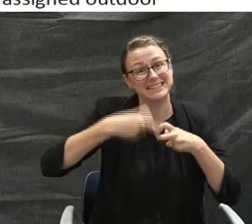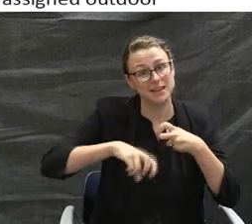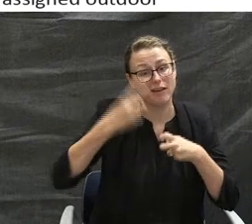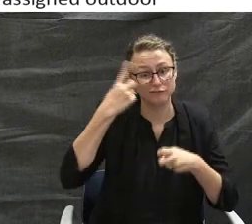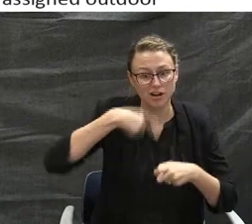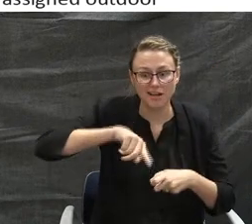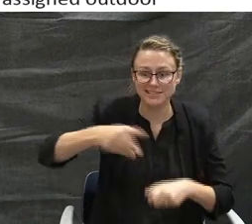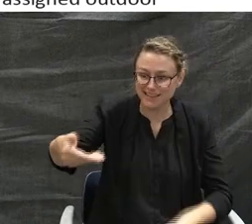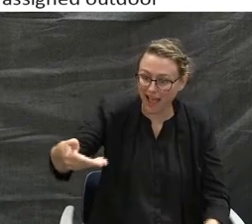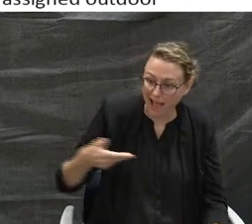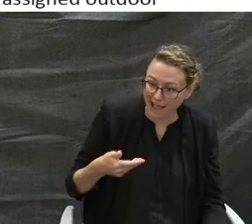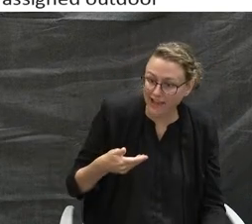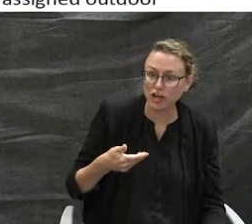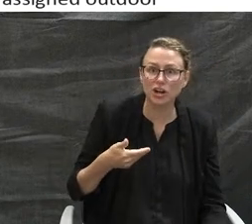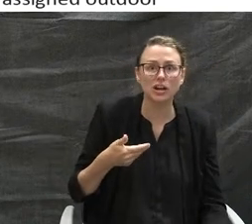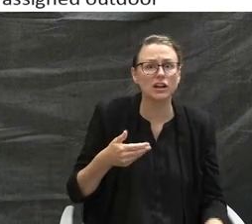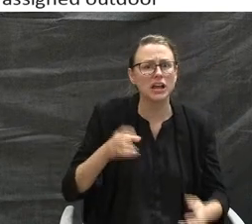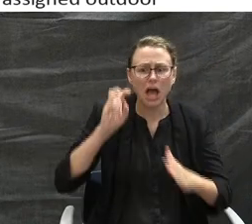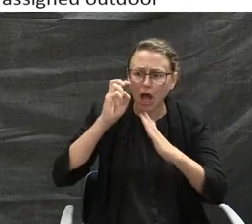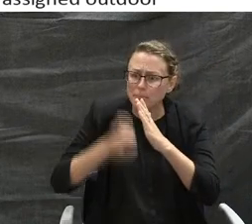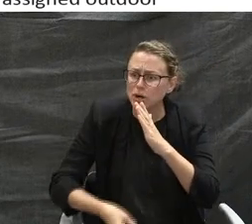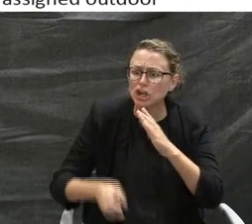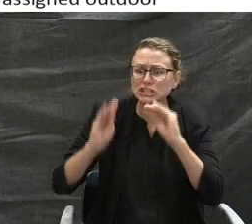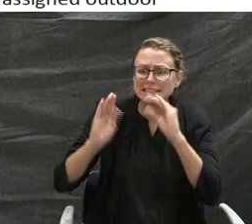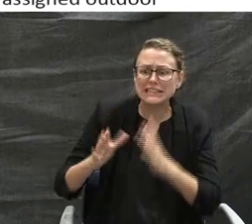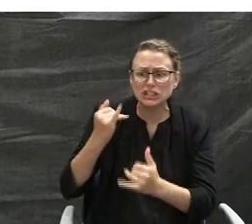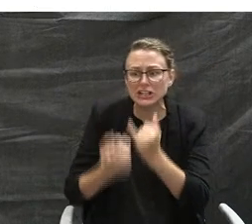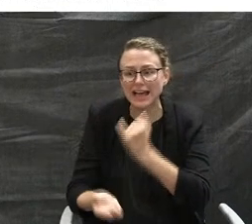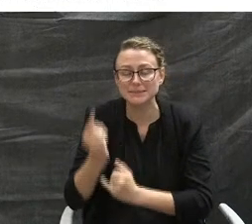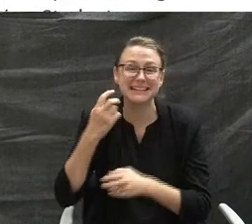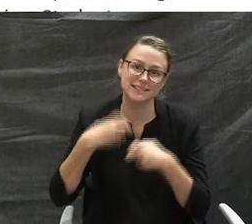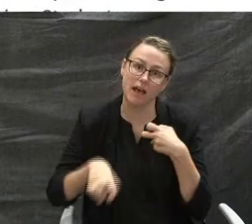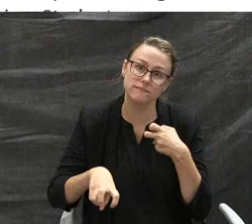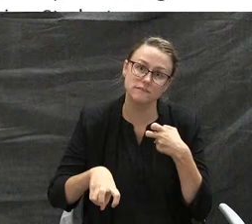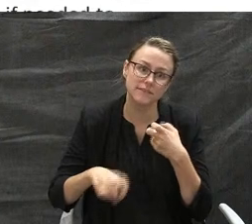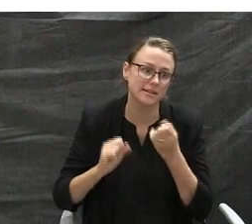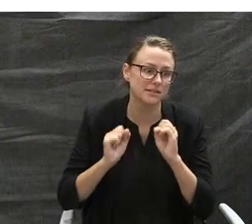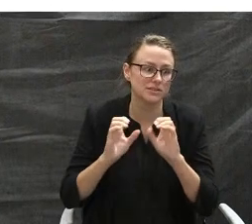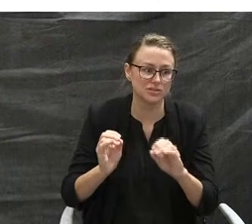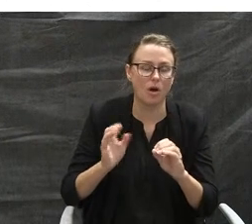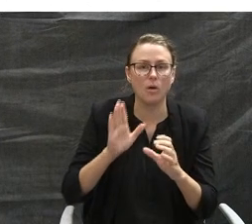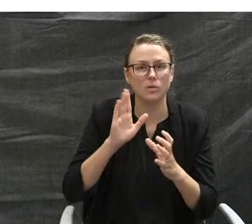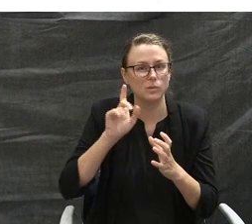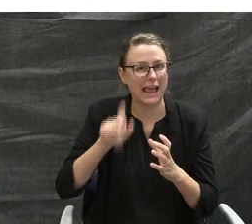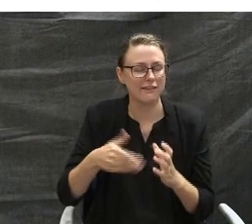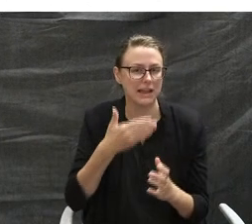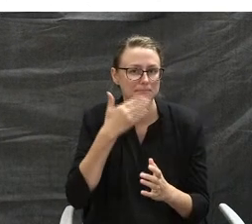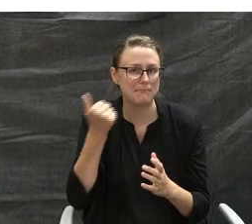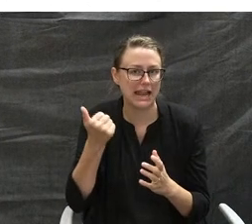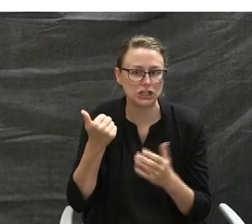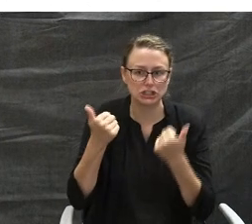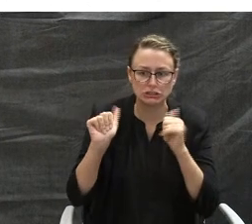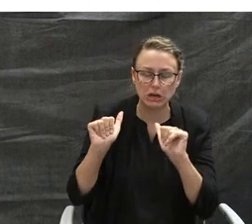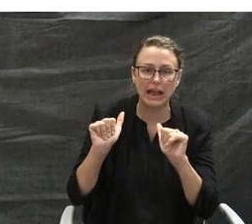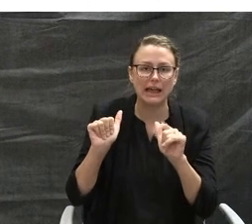us to hire a lot of immersion teachers at the last minute, and so will have much better luck filling in with English teachers